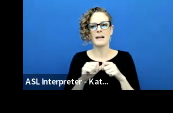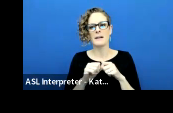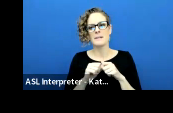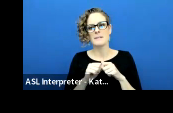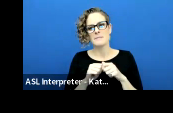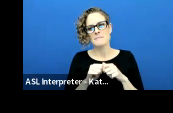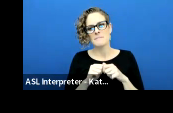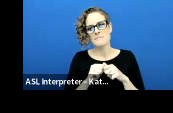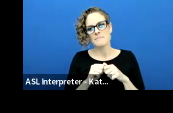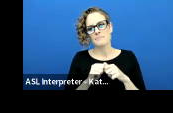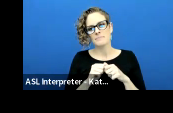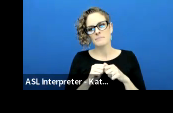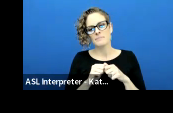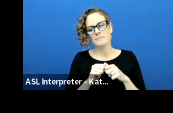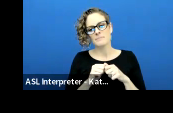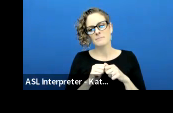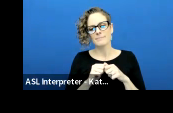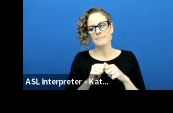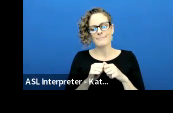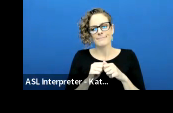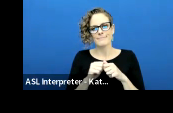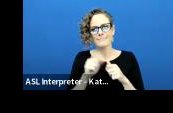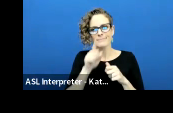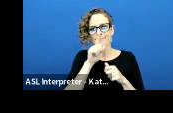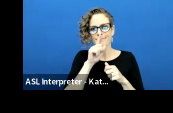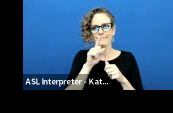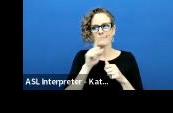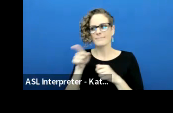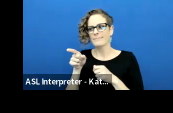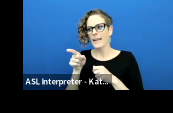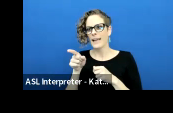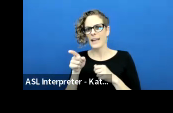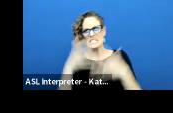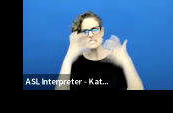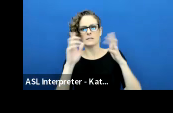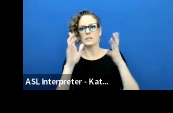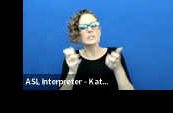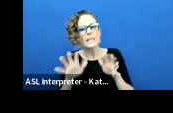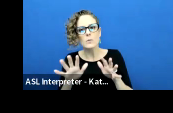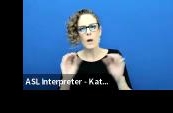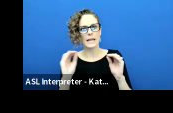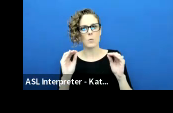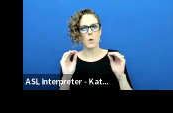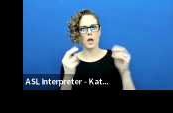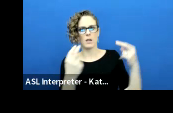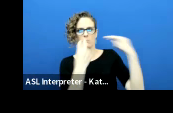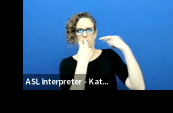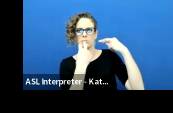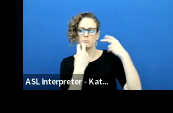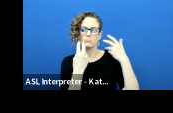let outs but they just didn't want anybody um looking after them or looking in on them so it's